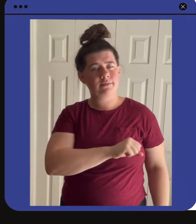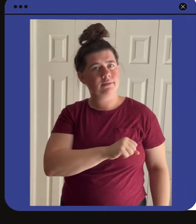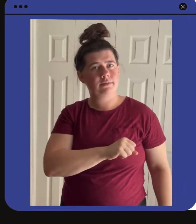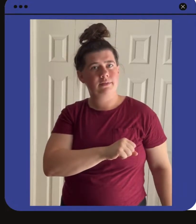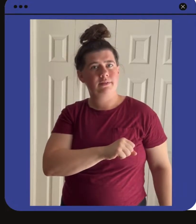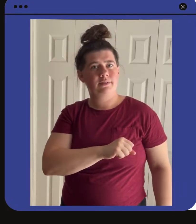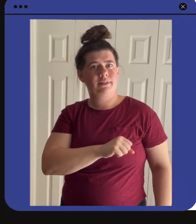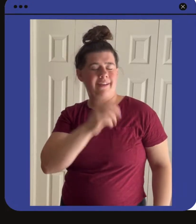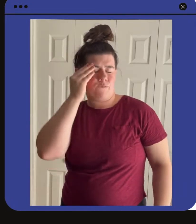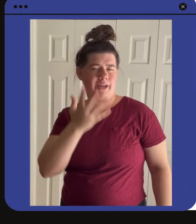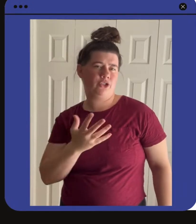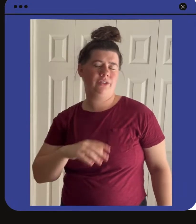miss information.